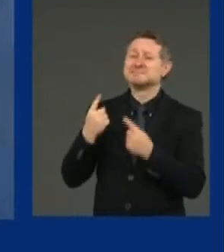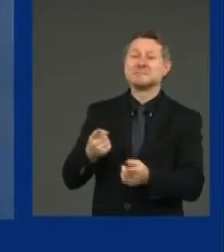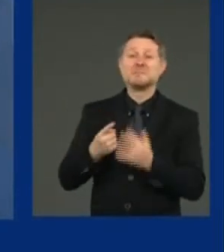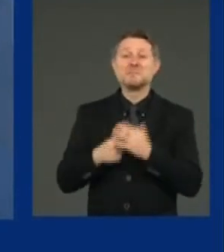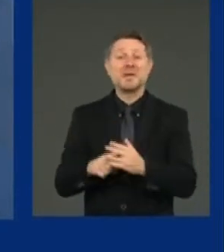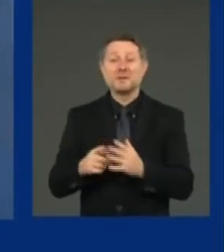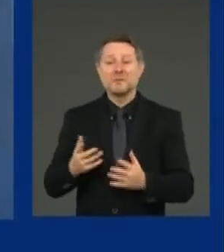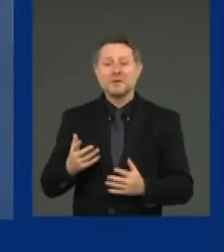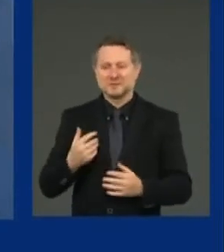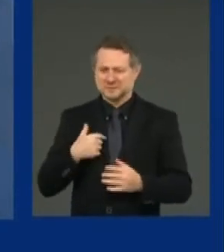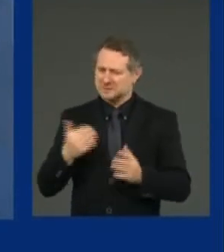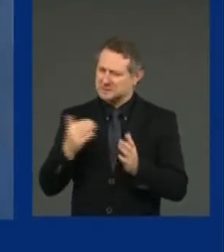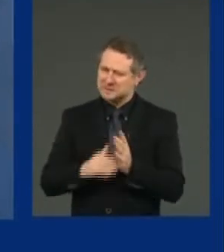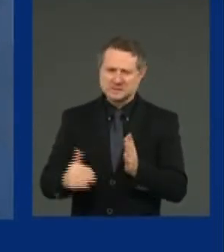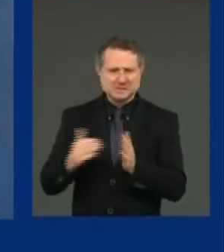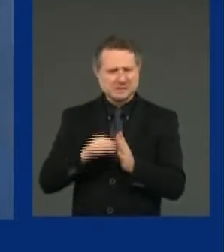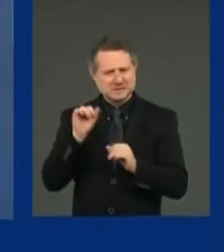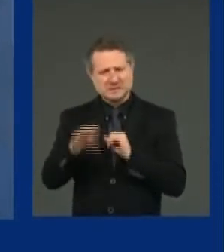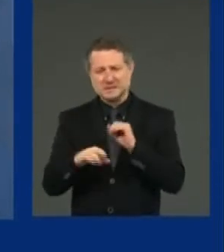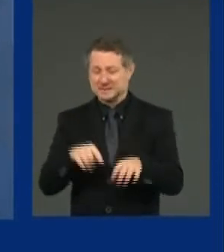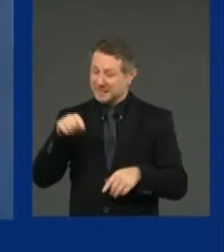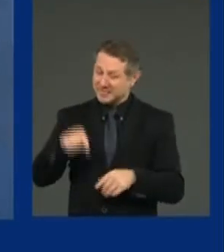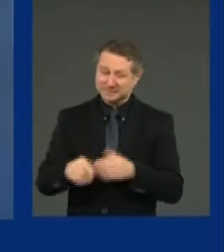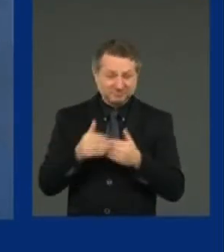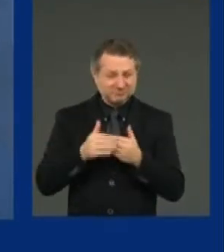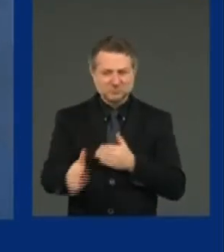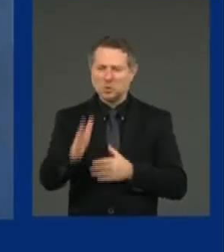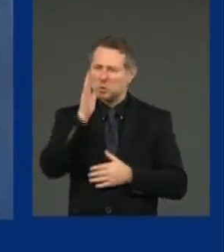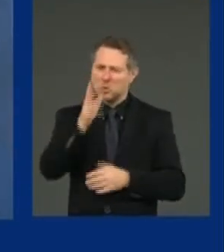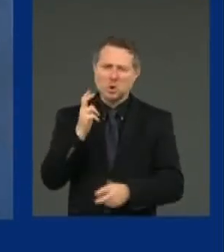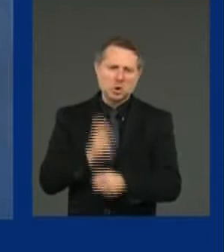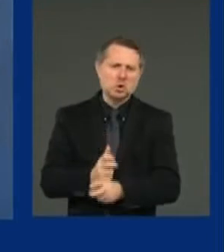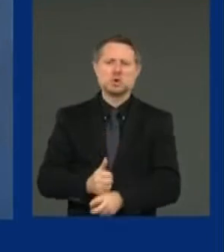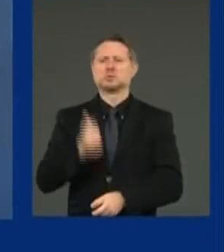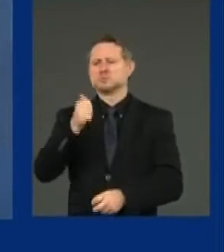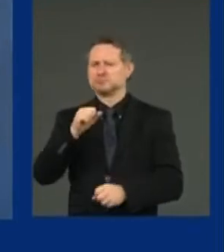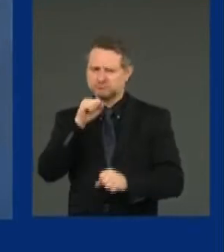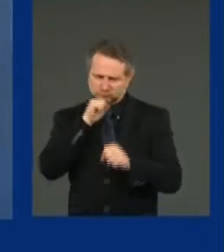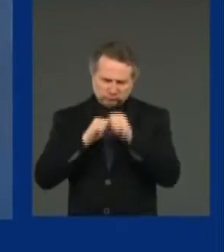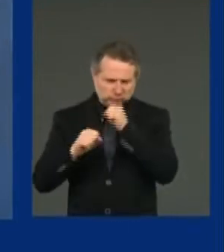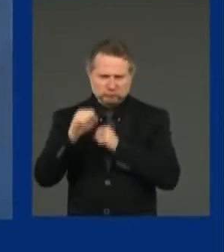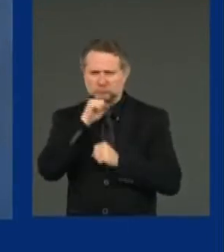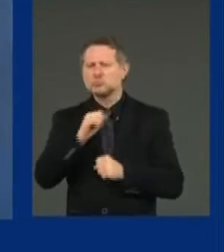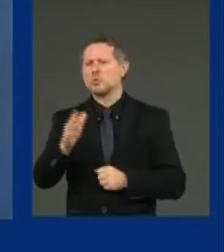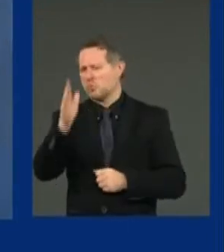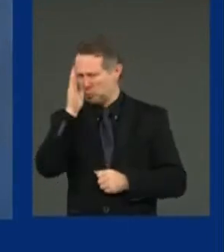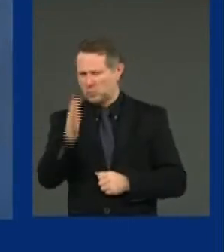NECESSARY, AND LOOK, FROM DAY ONE, WE SAID THIS WAS GOING TO